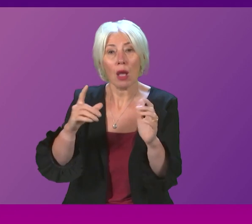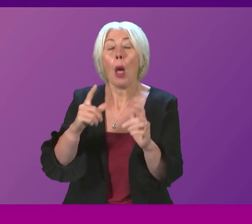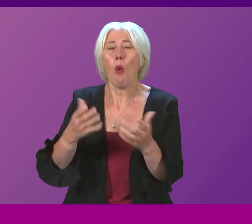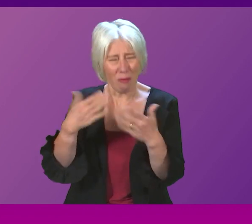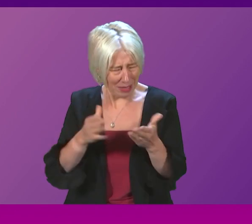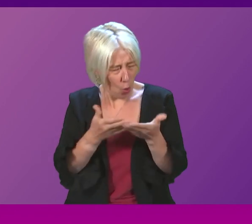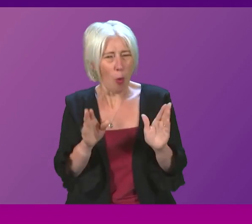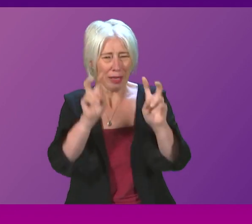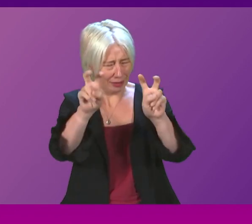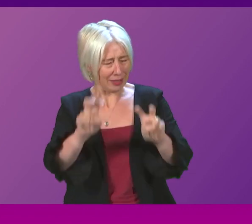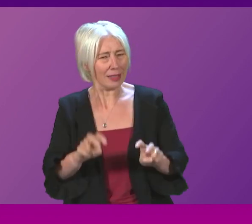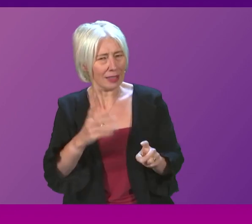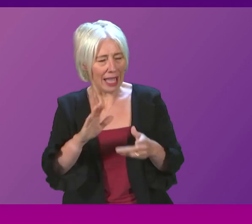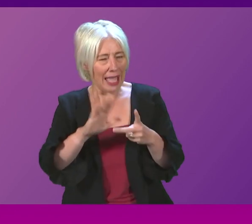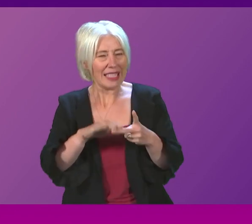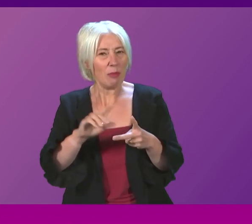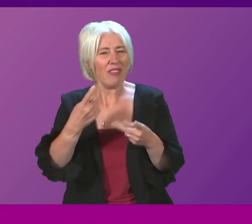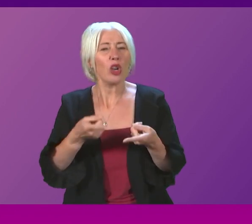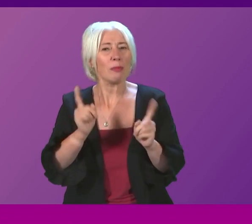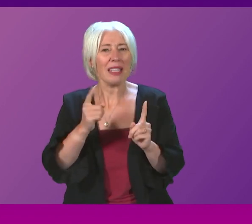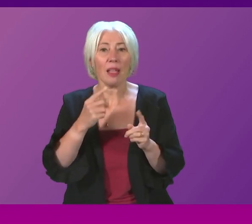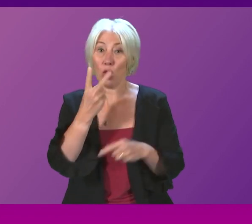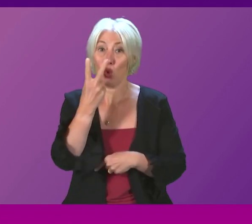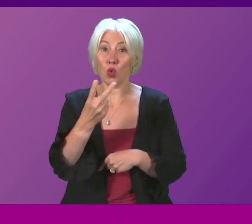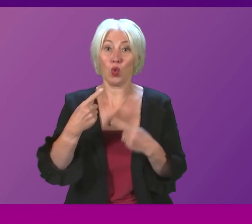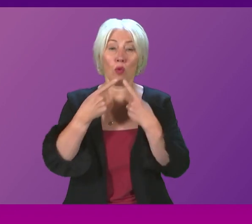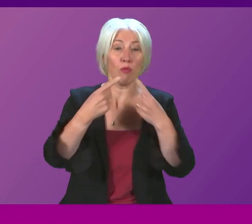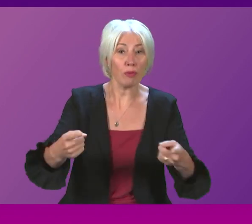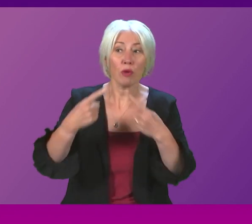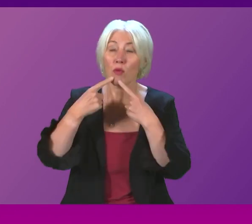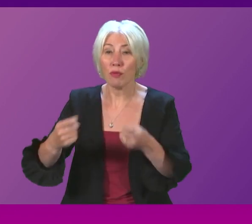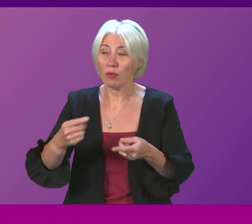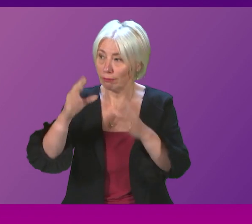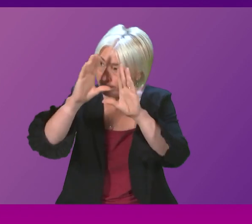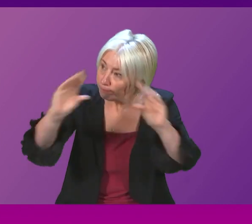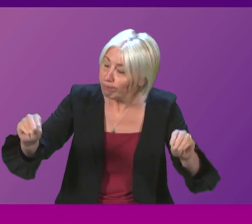The Deputy First Minister has made two statements setting out the savings that we are required